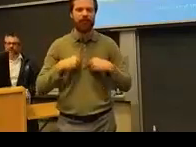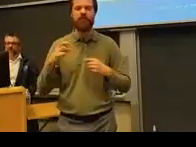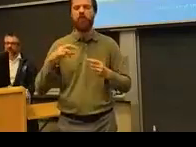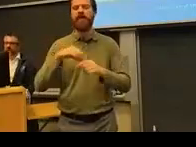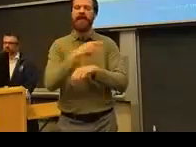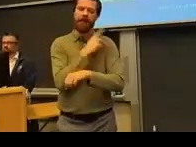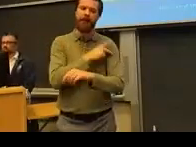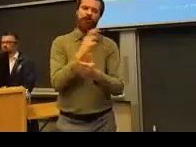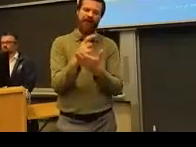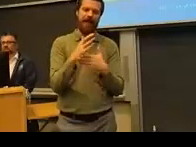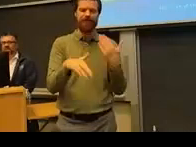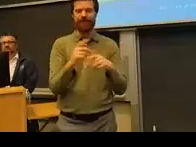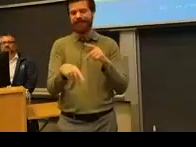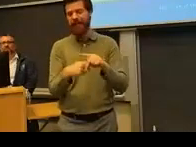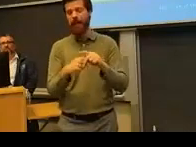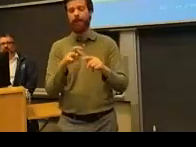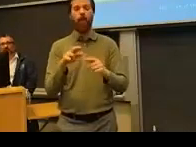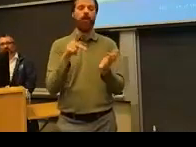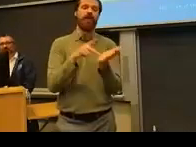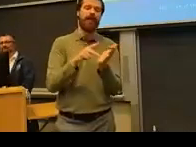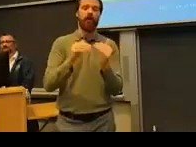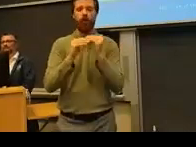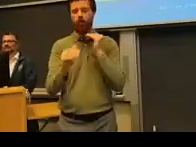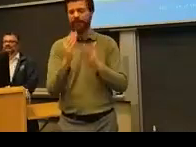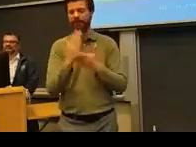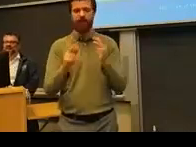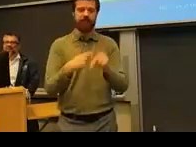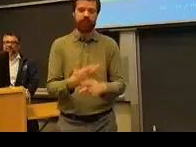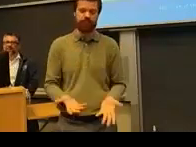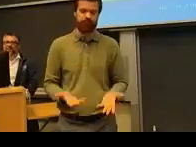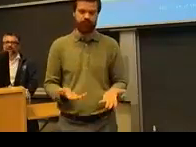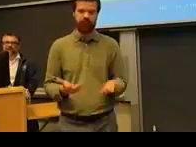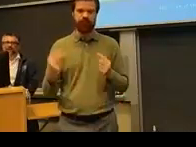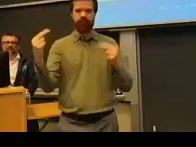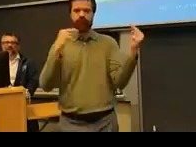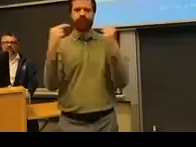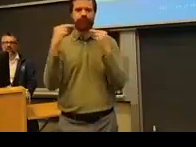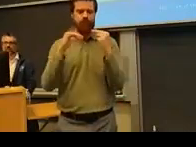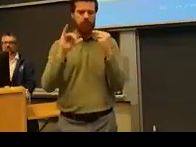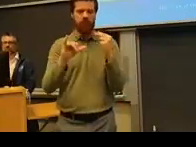of some kind or a psychiatric unit of some kind um and we need to constantly remind